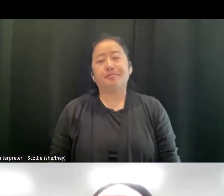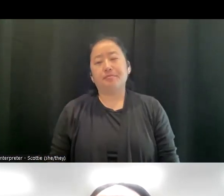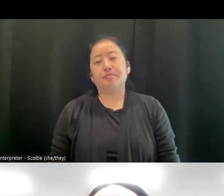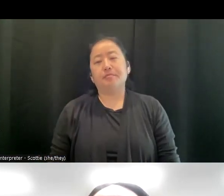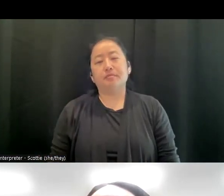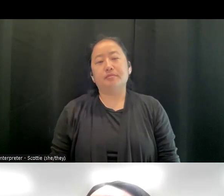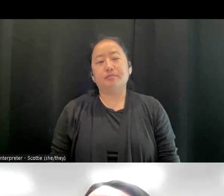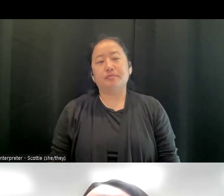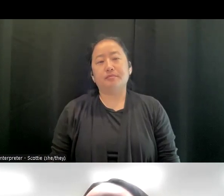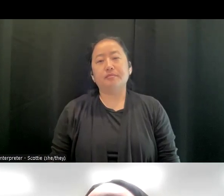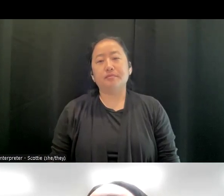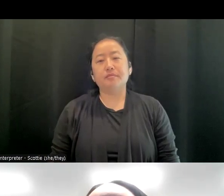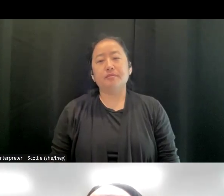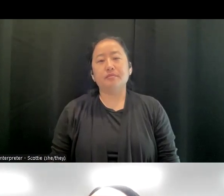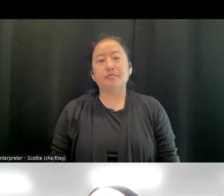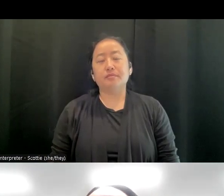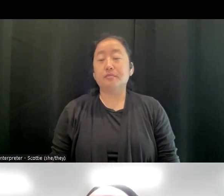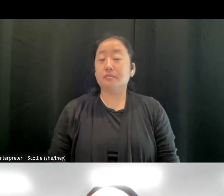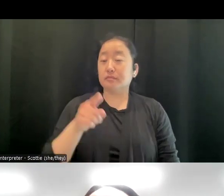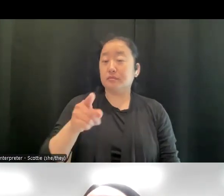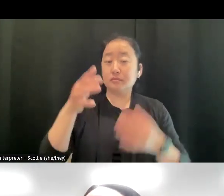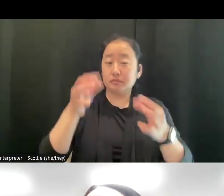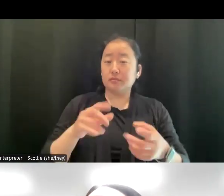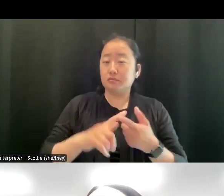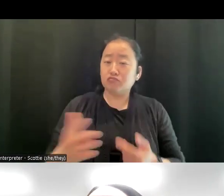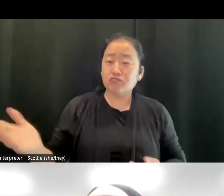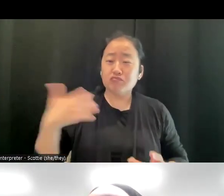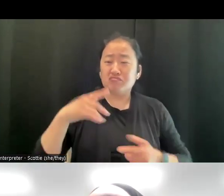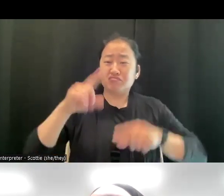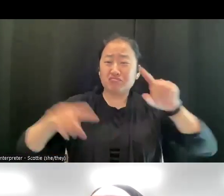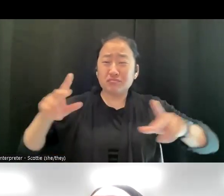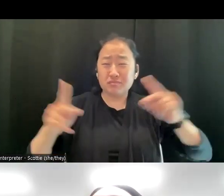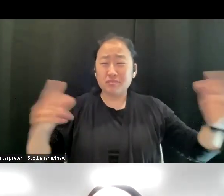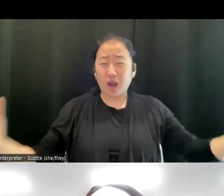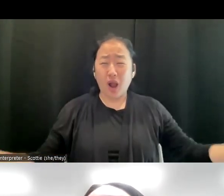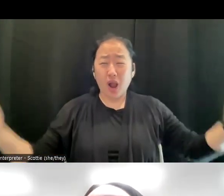having something that invites a wide variety of people, is there a way for people to get there,